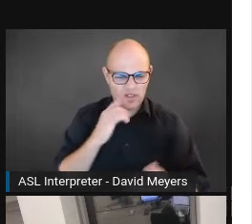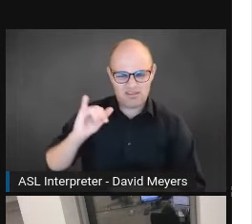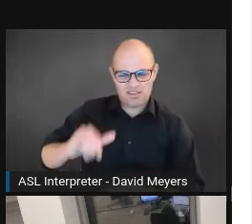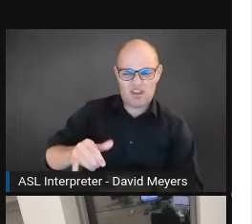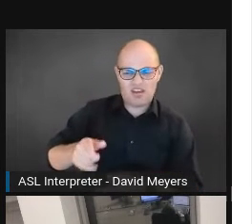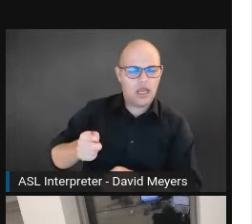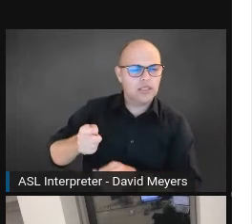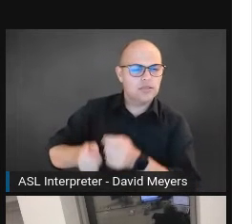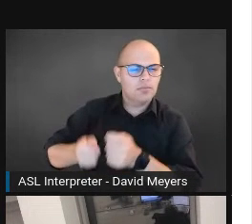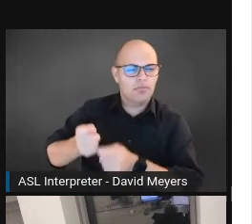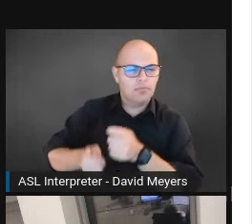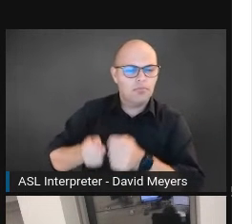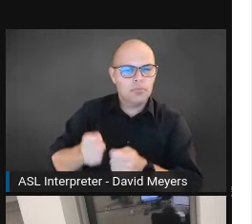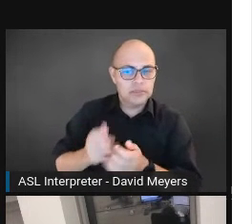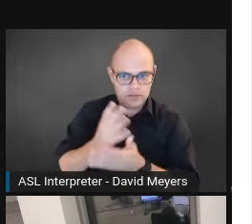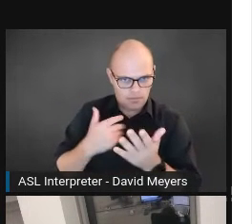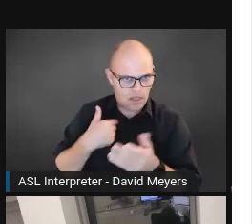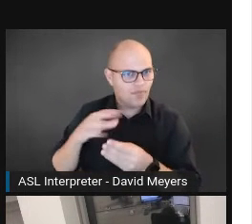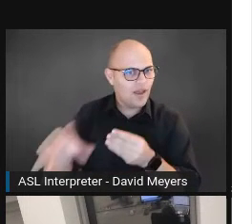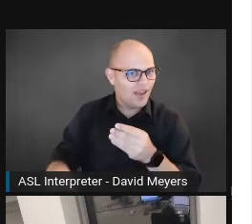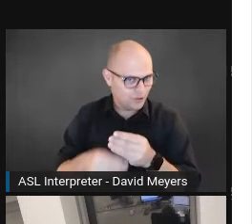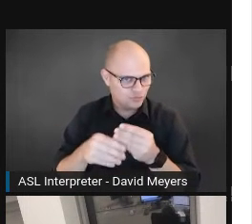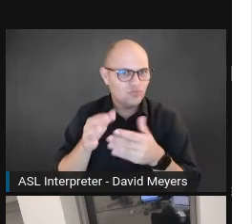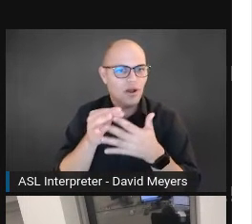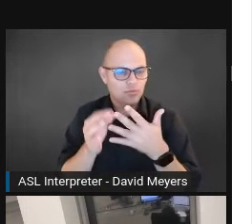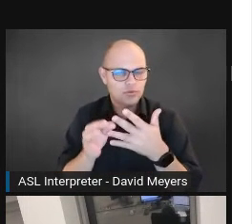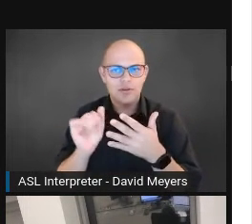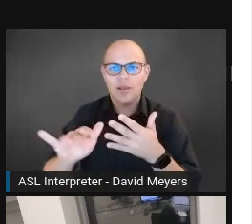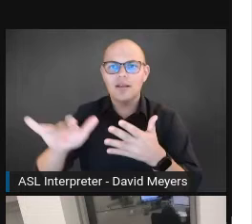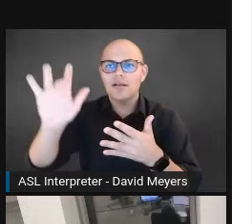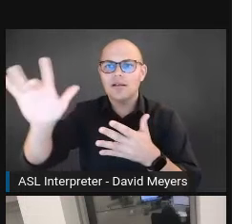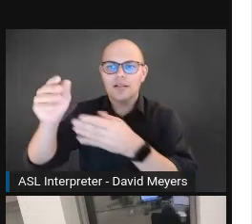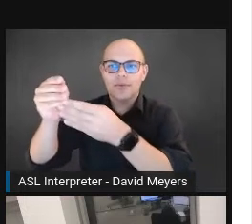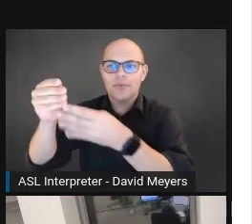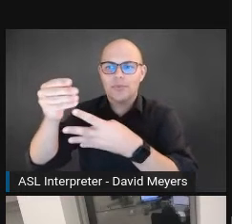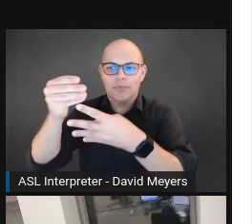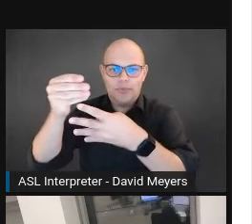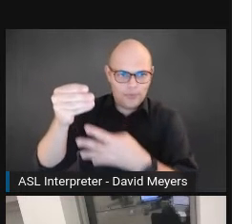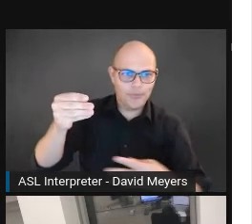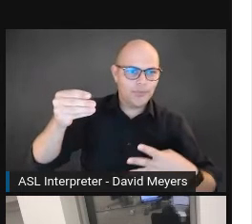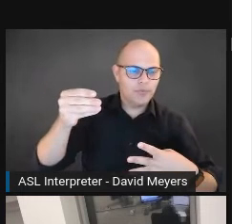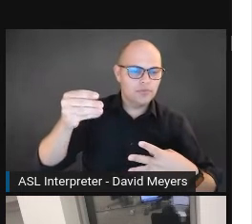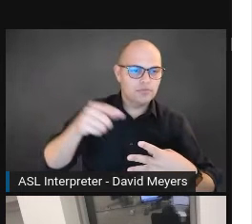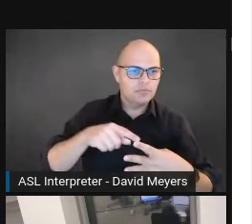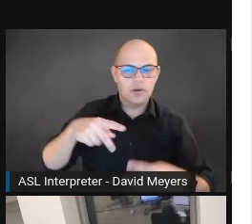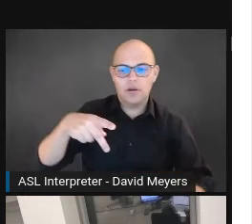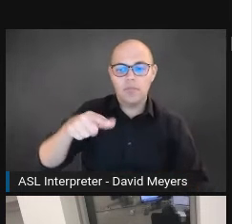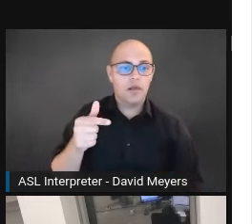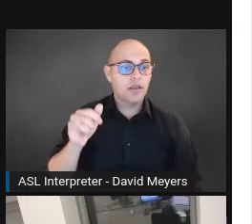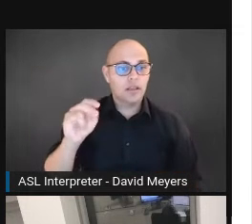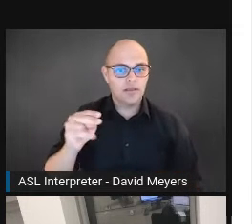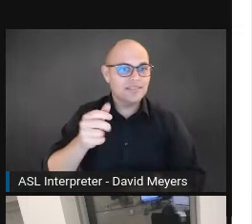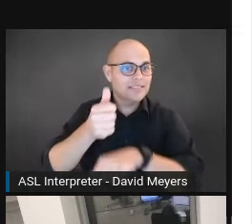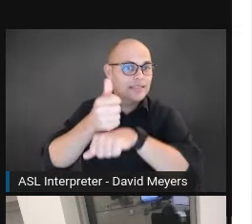with extra options that you can enable from the admin panel level. The plugin settings might give you an ability